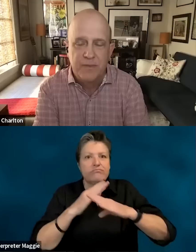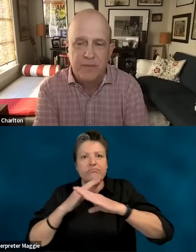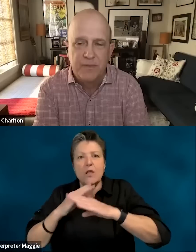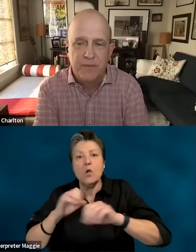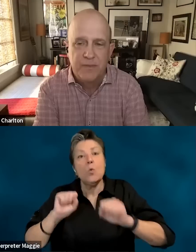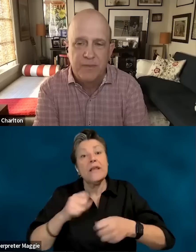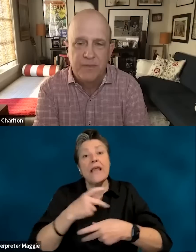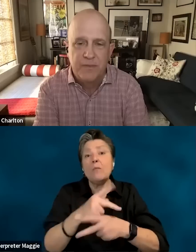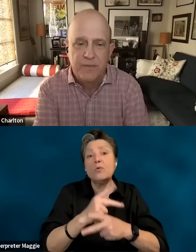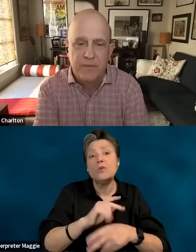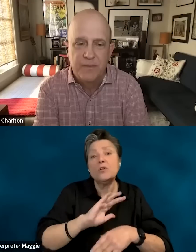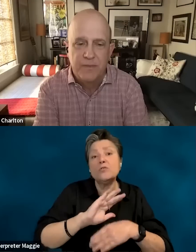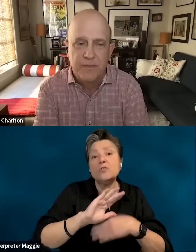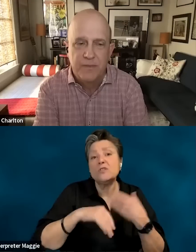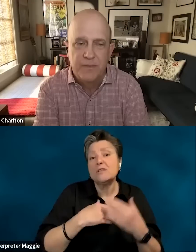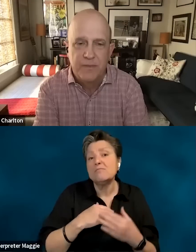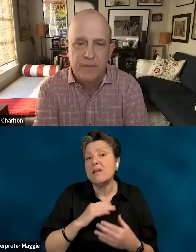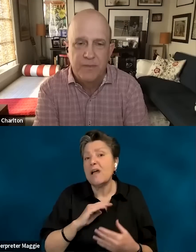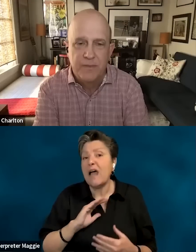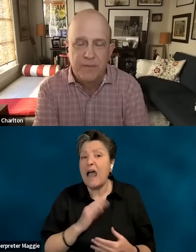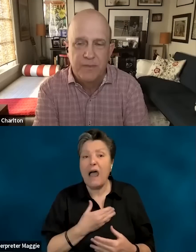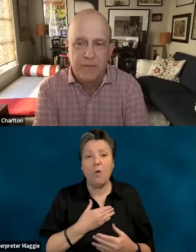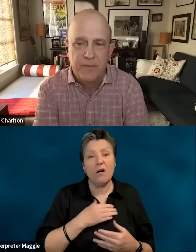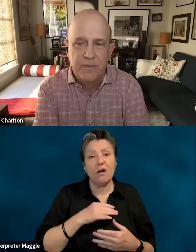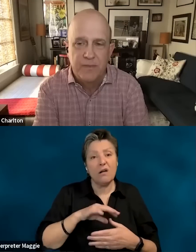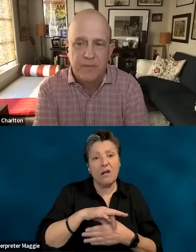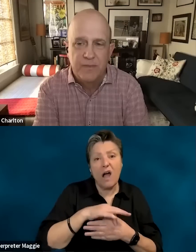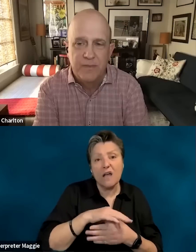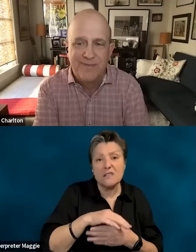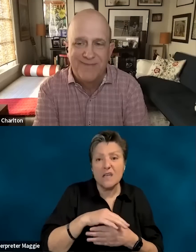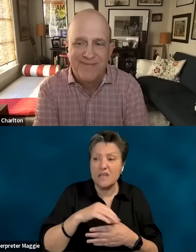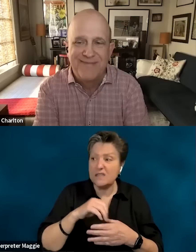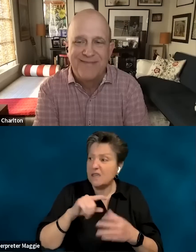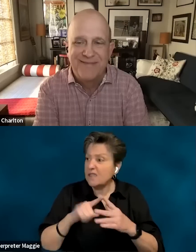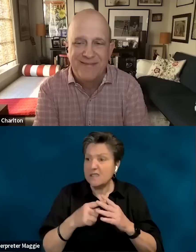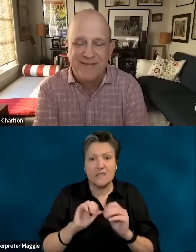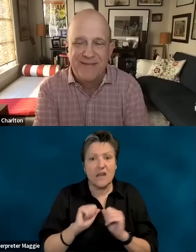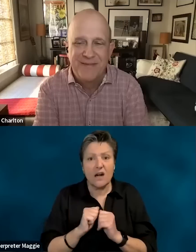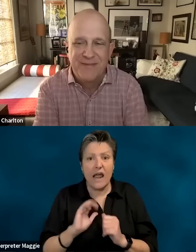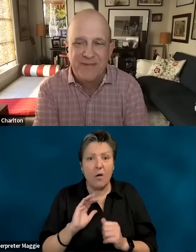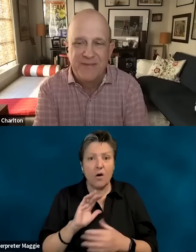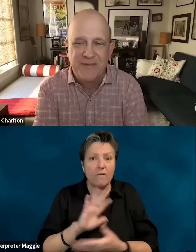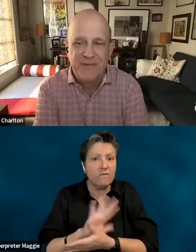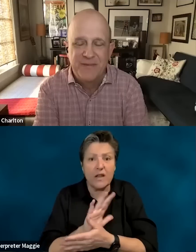create our own relationships, start our own film festivals, There's so much access we have